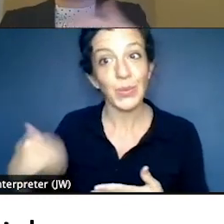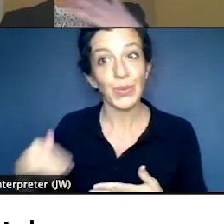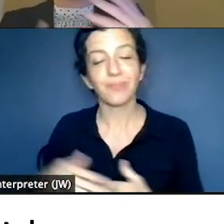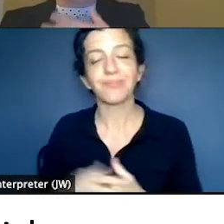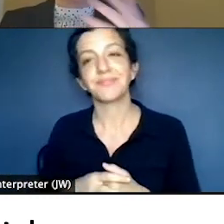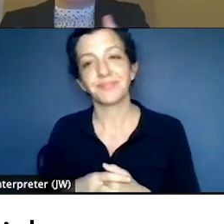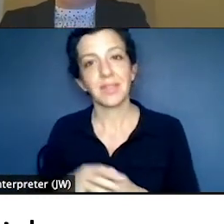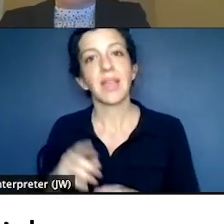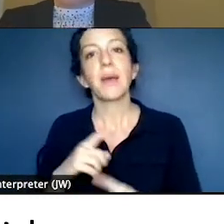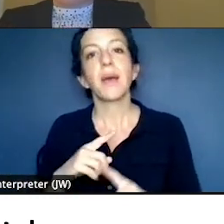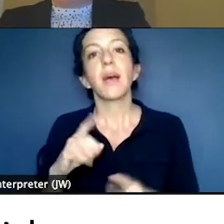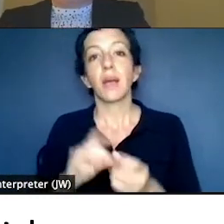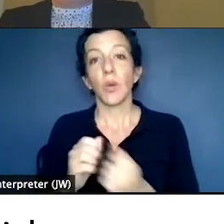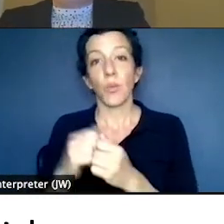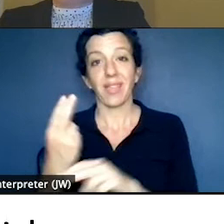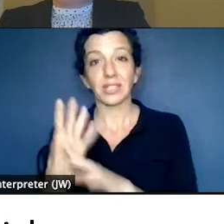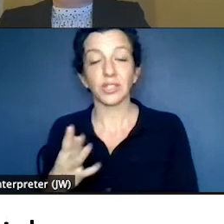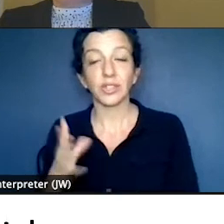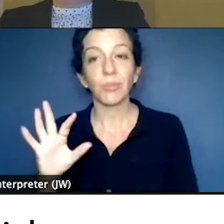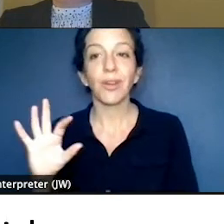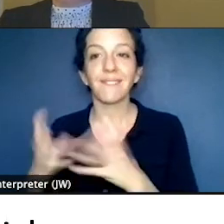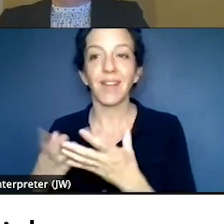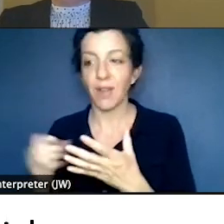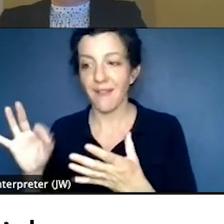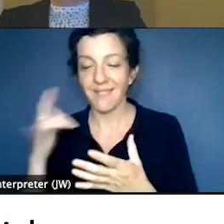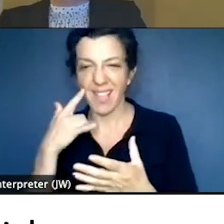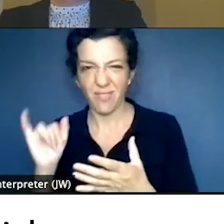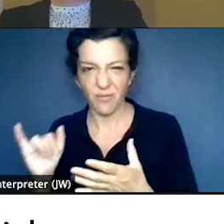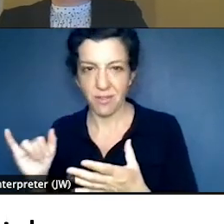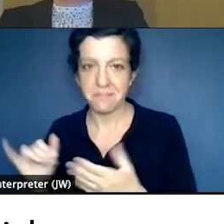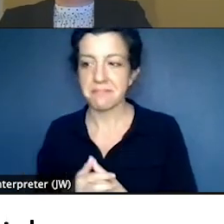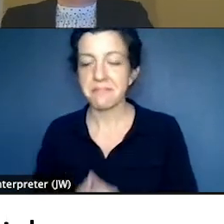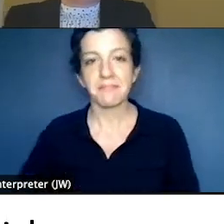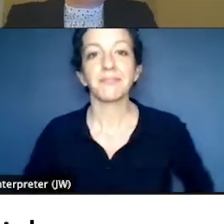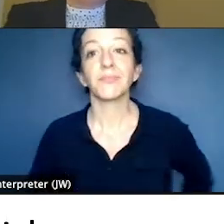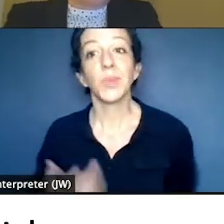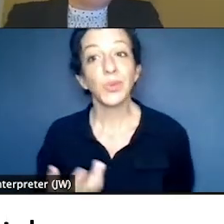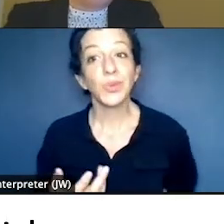out what they deem is appropriate. What this initiative would do is